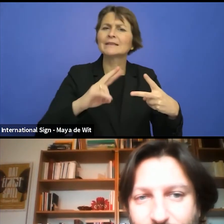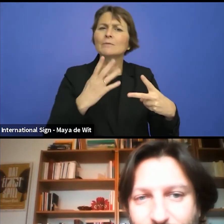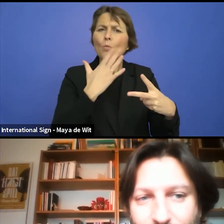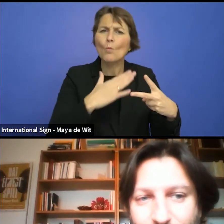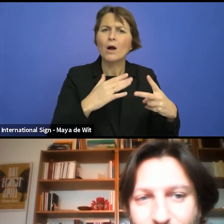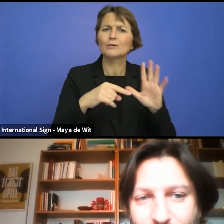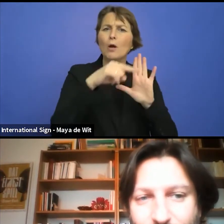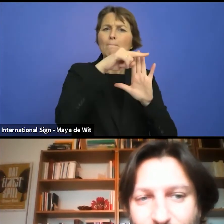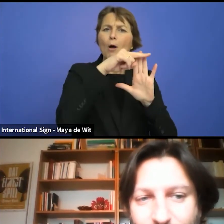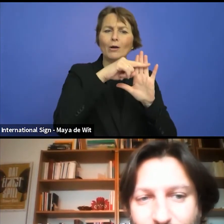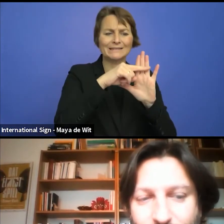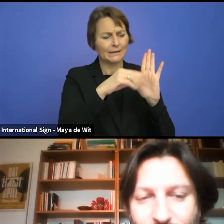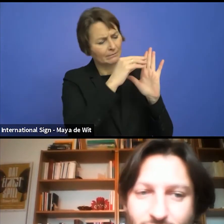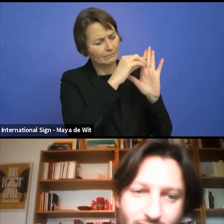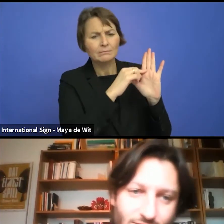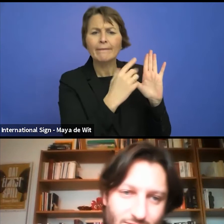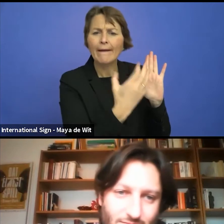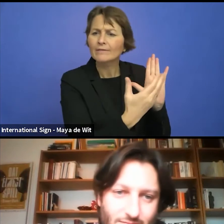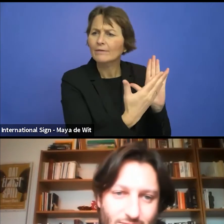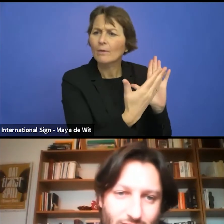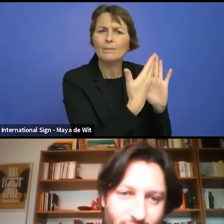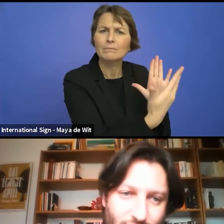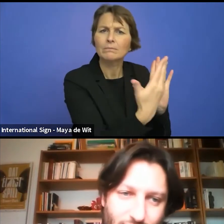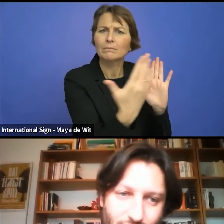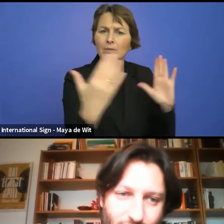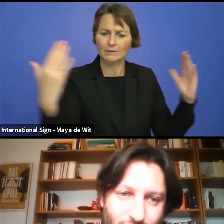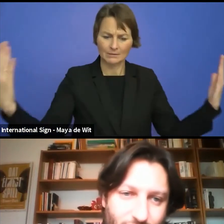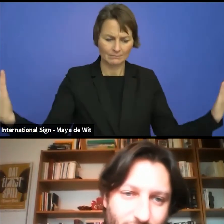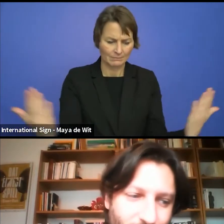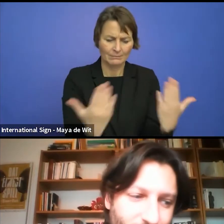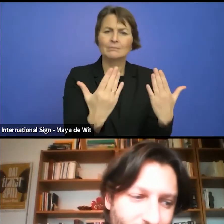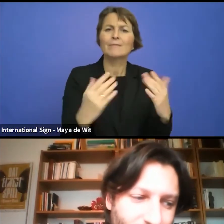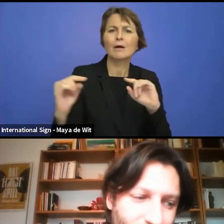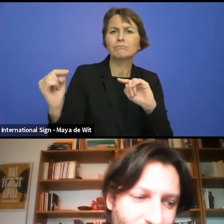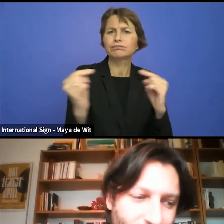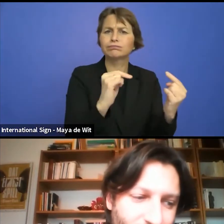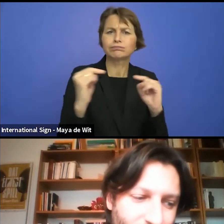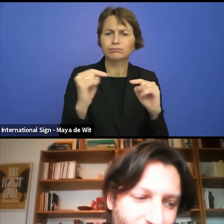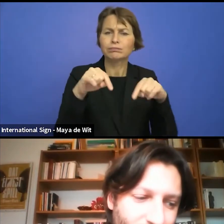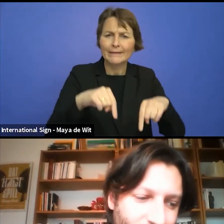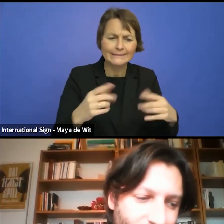we formulated a joint position what we call. The Dresden Declaration of the European Theatre Foru.